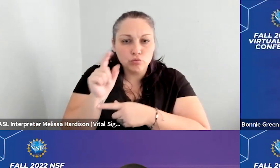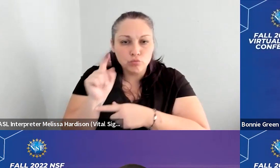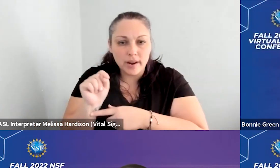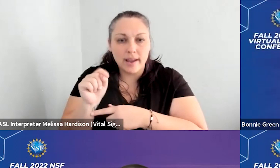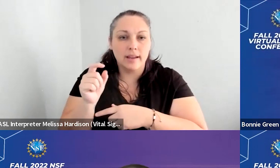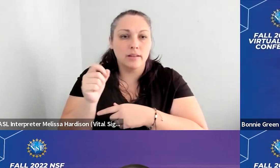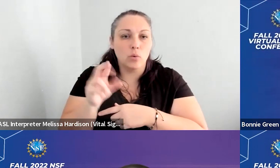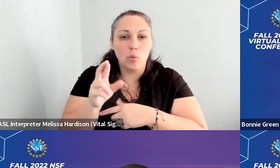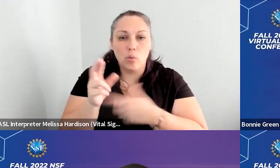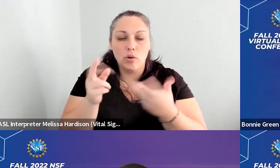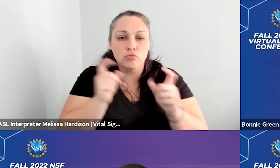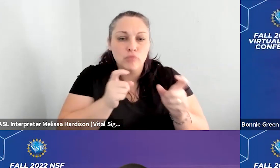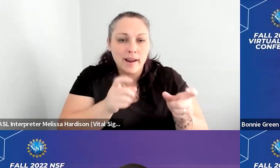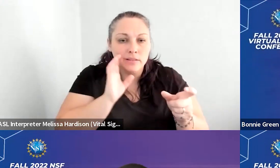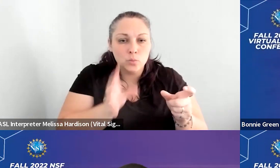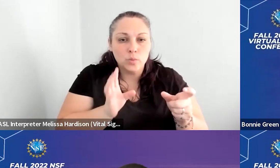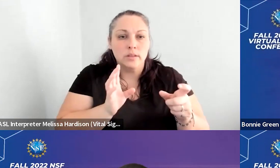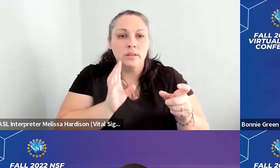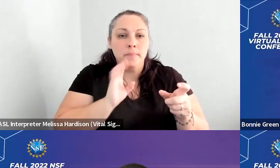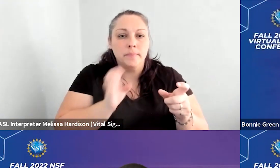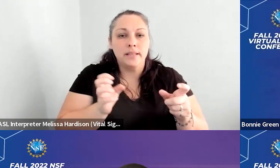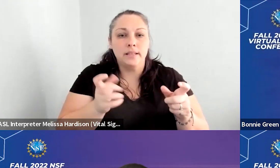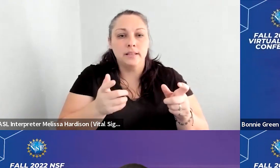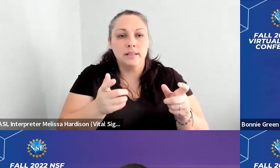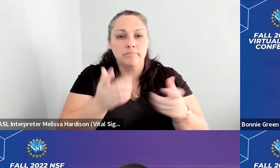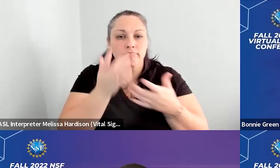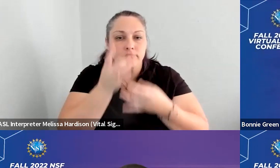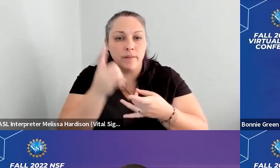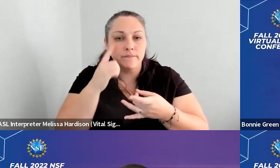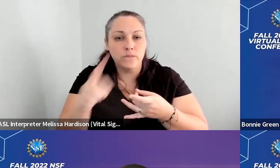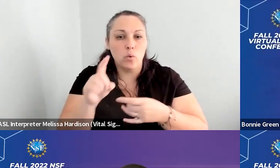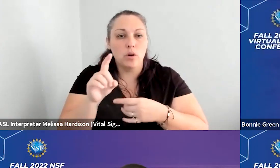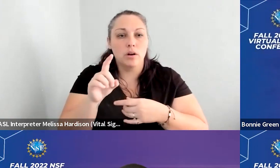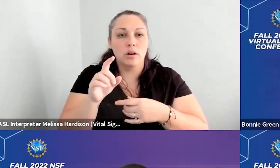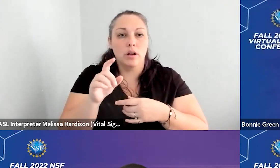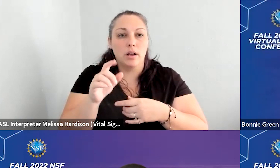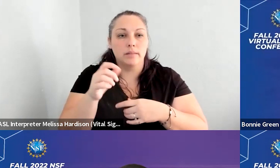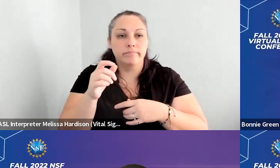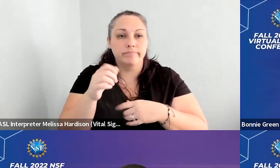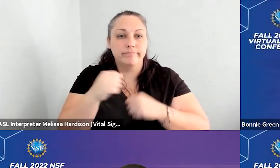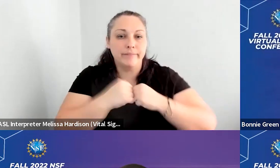for infrastructure costs to build capacity for STEM learning and hands-on training experiences?